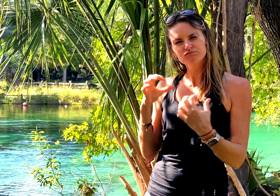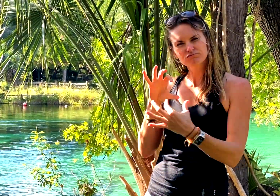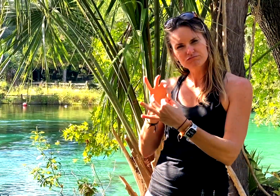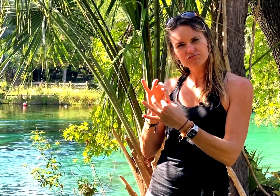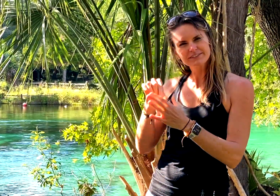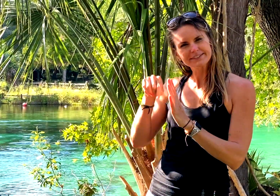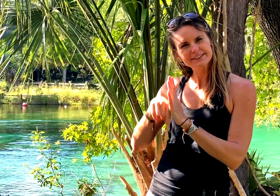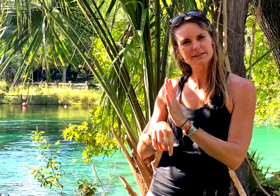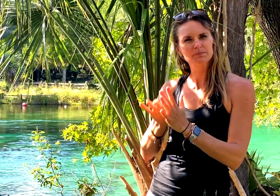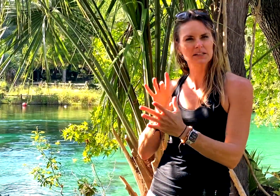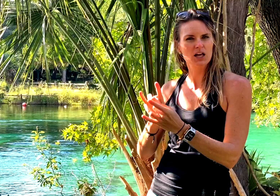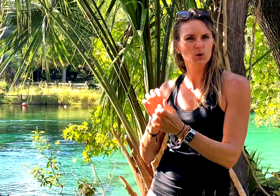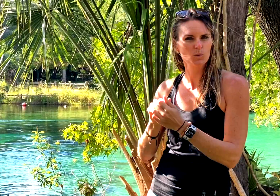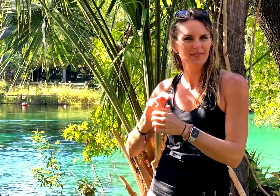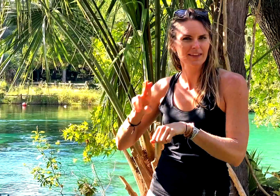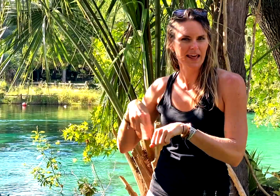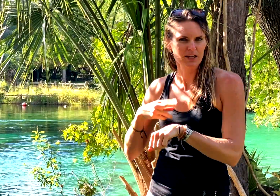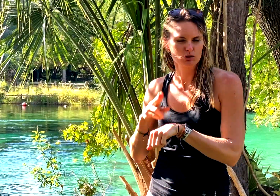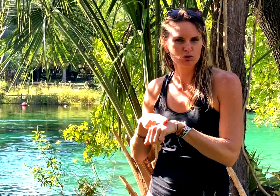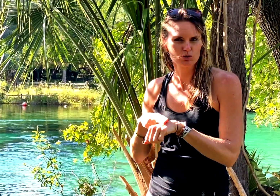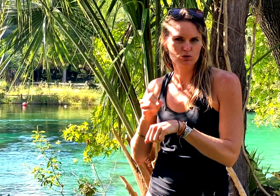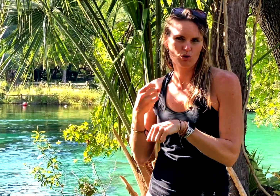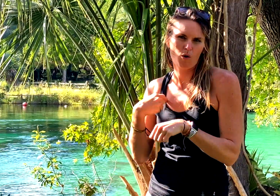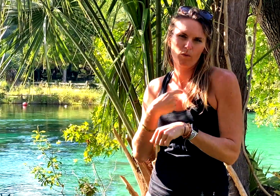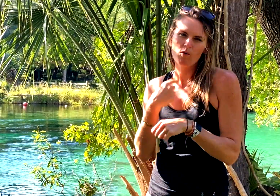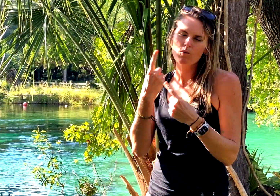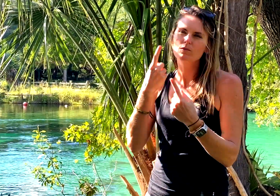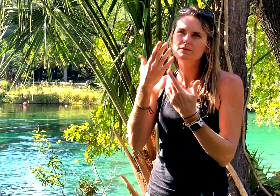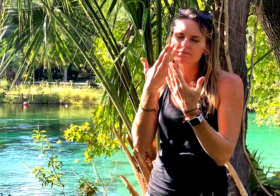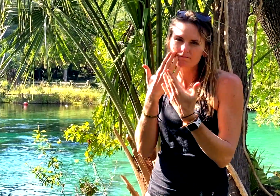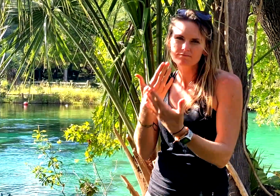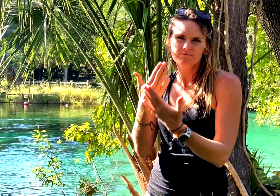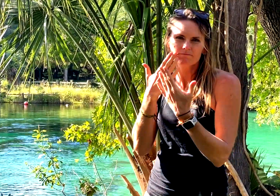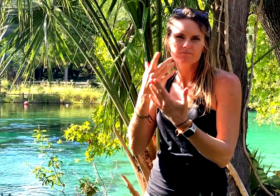every time we do our forest exploration.